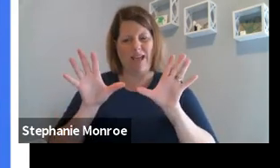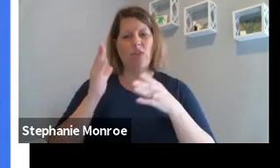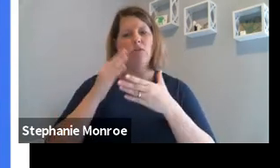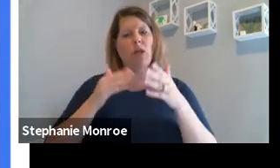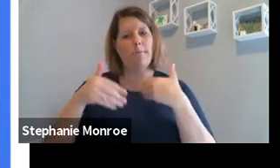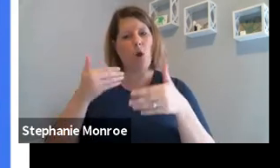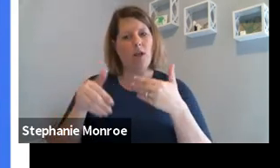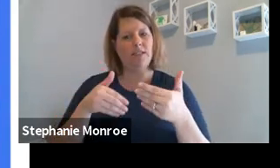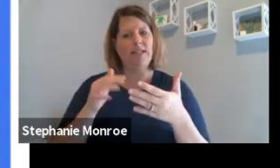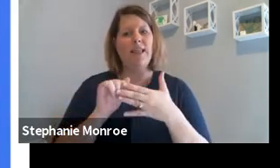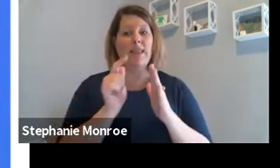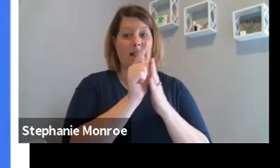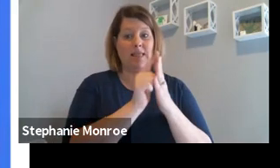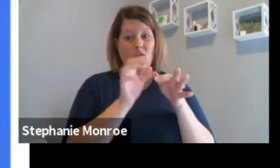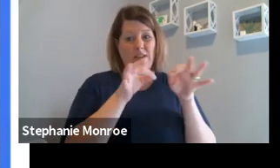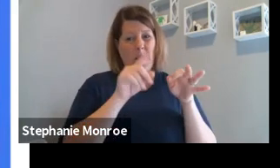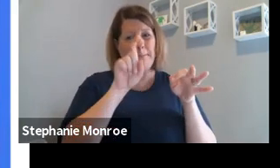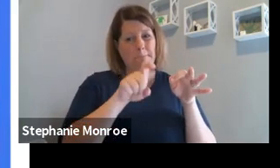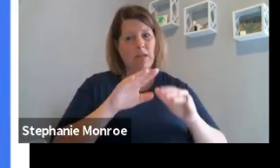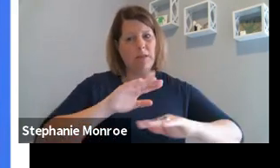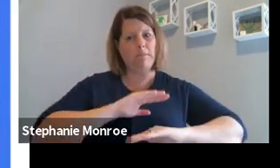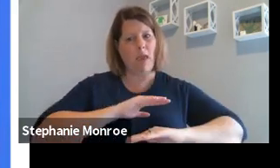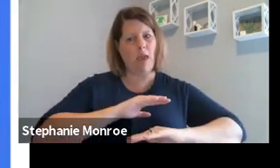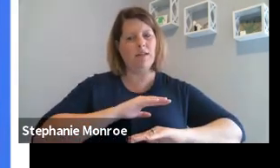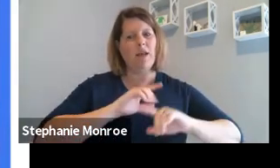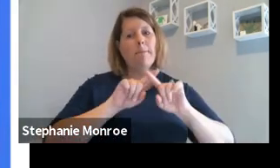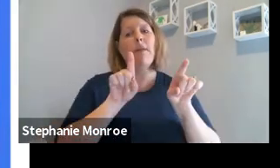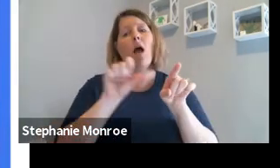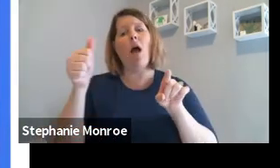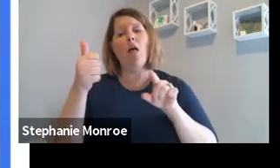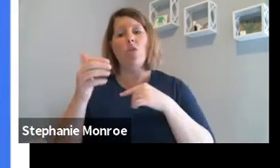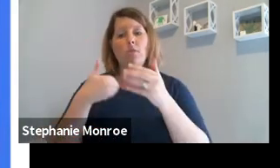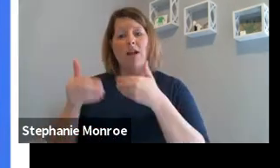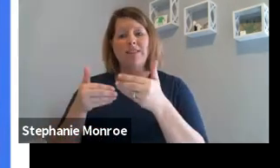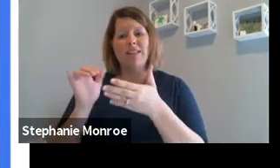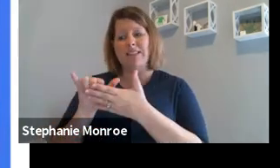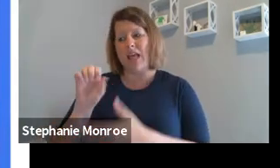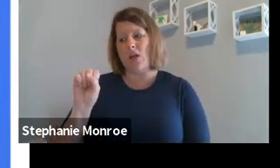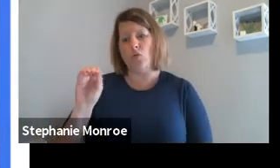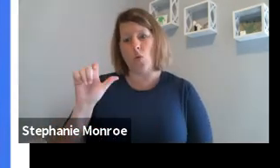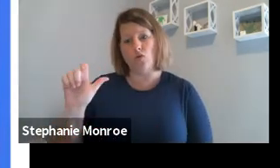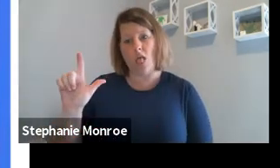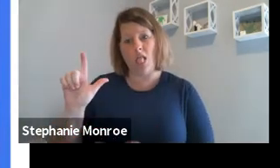for which the legal definition must be met, but there are other processes for which if you meet